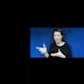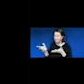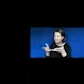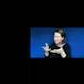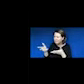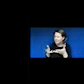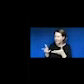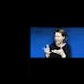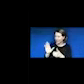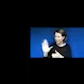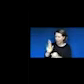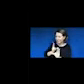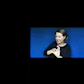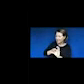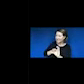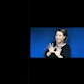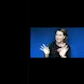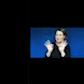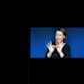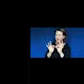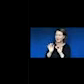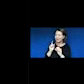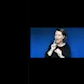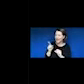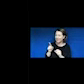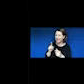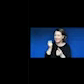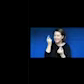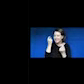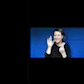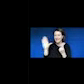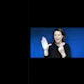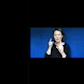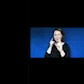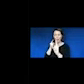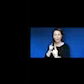and what exactly his goals were as far as working with his employment specialist, so